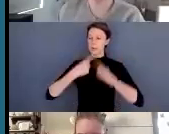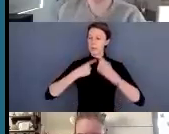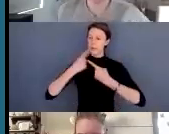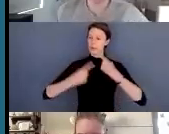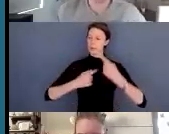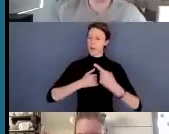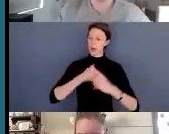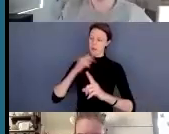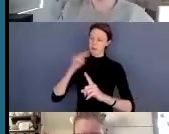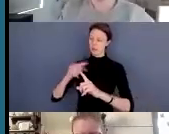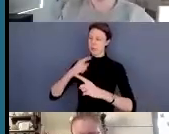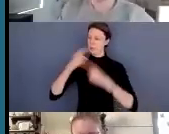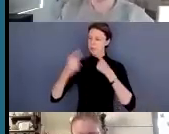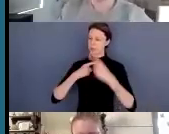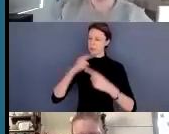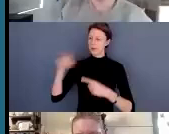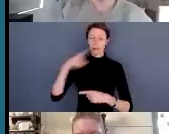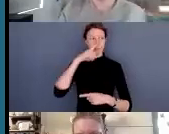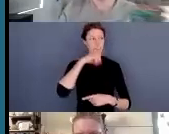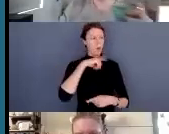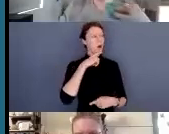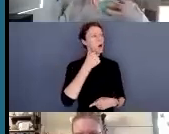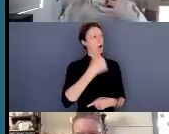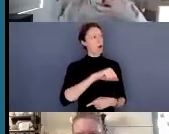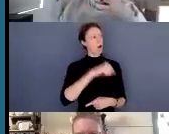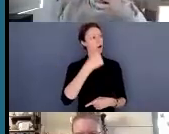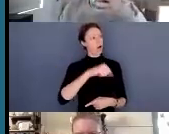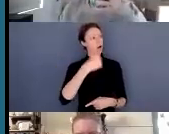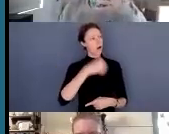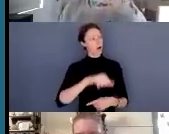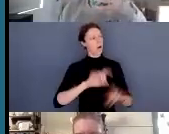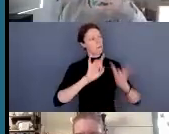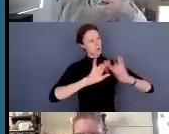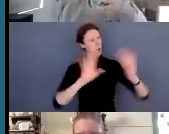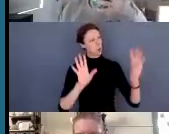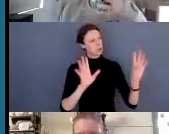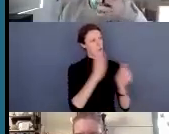compelling that people say "Oh of course I didn't see it that way and now I do, and therefore I will